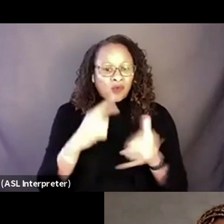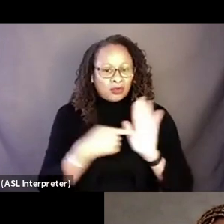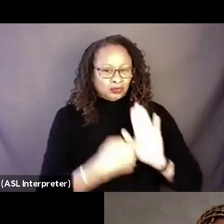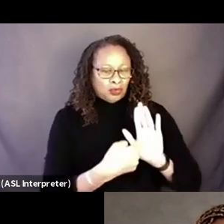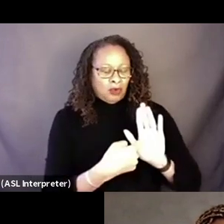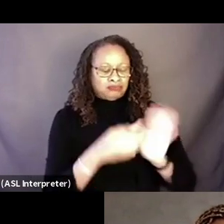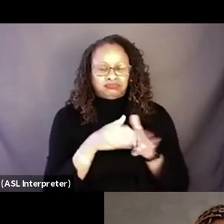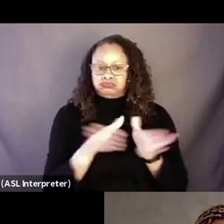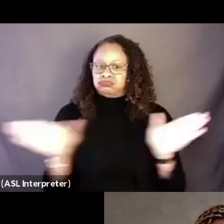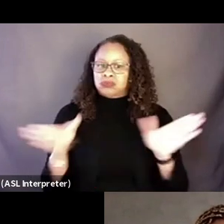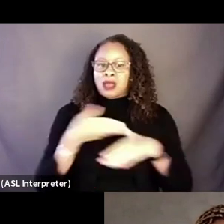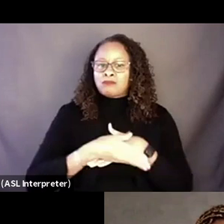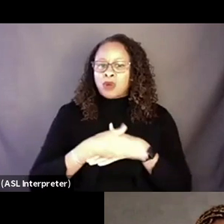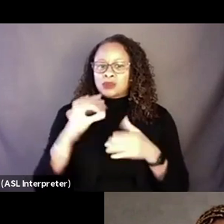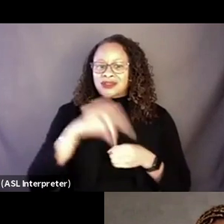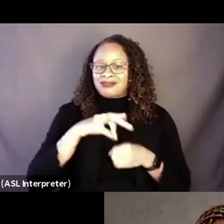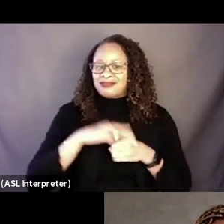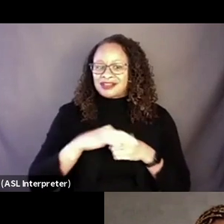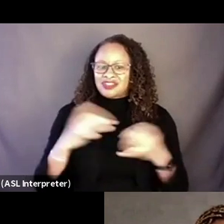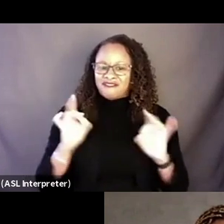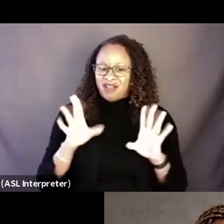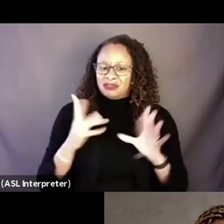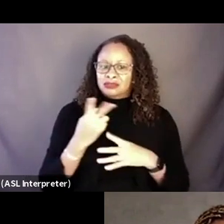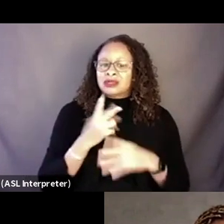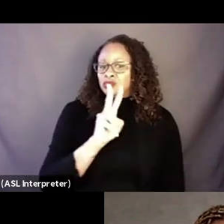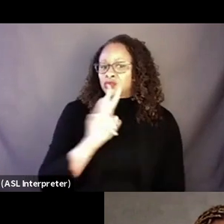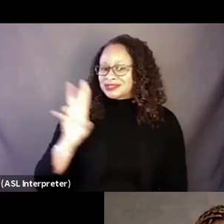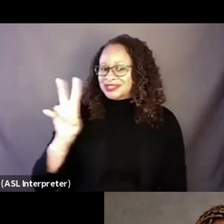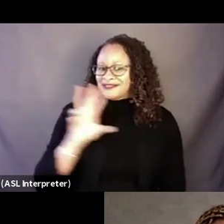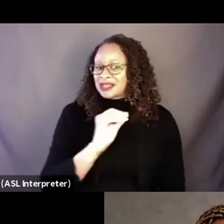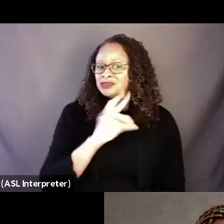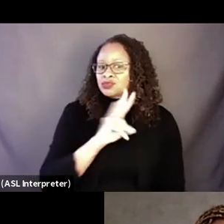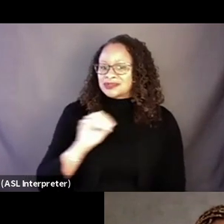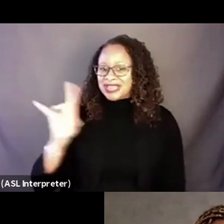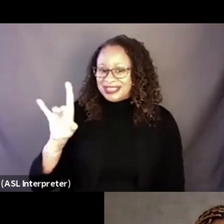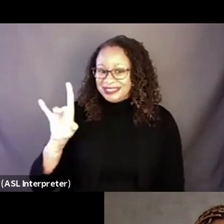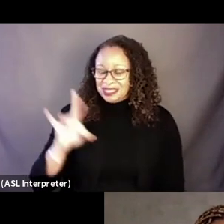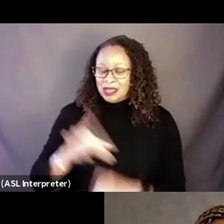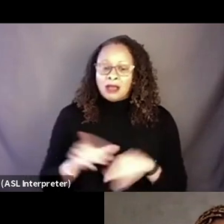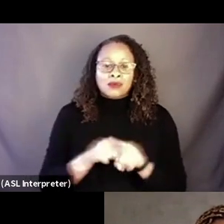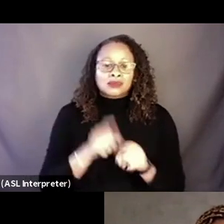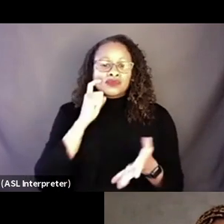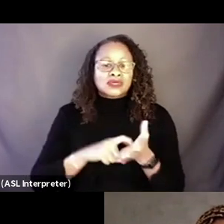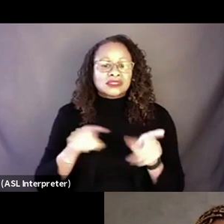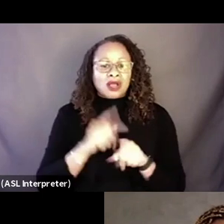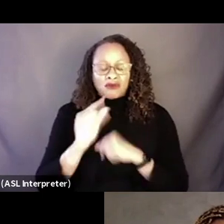post-election violence of 2007 and 2008 in Kenya. He has been recognized as a global TED fellow